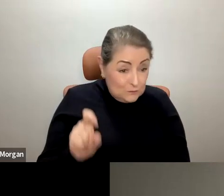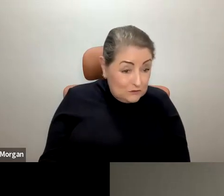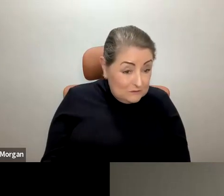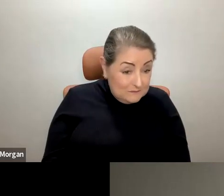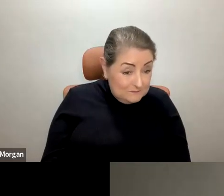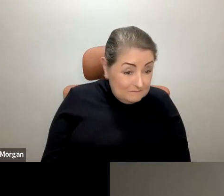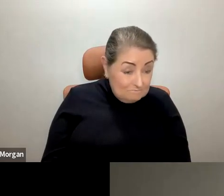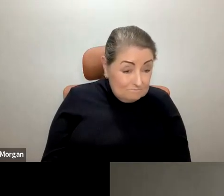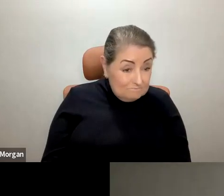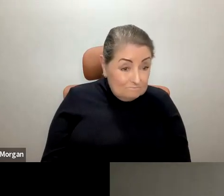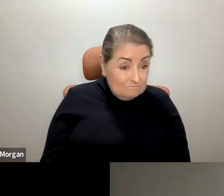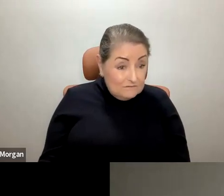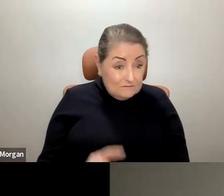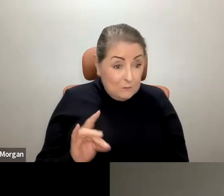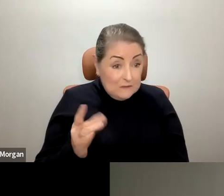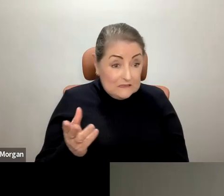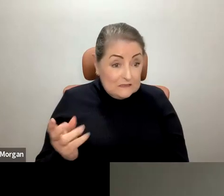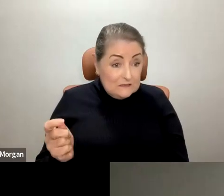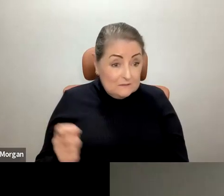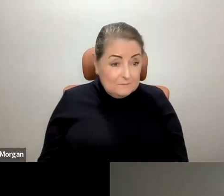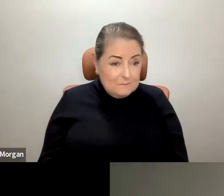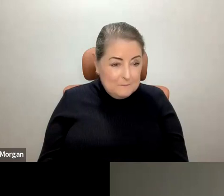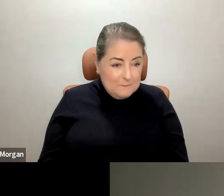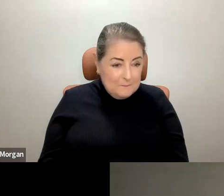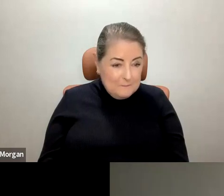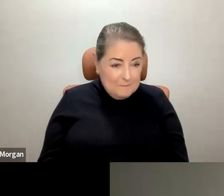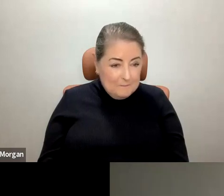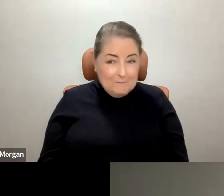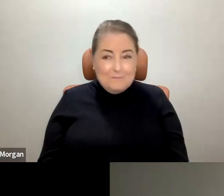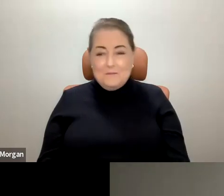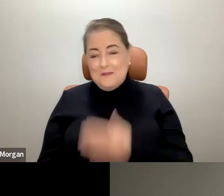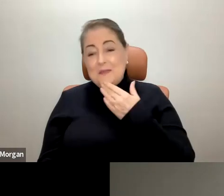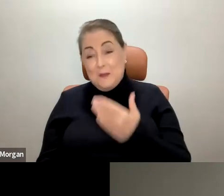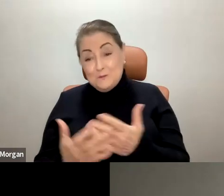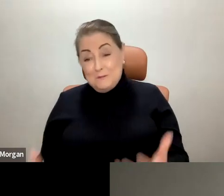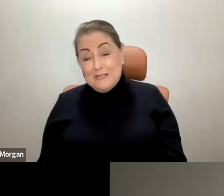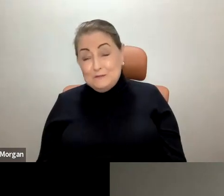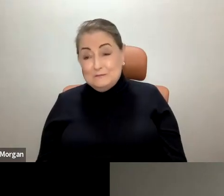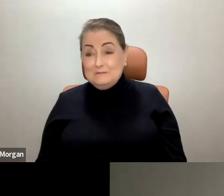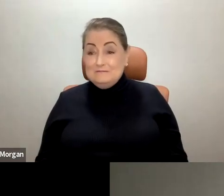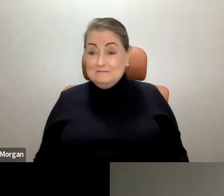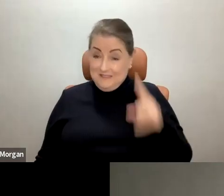comments? Thank you so much. I think that will conclude our